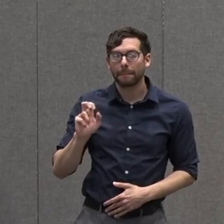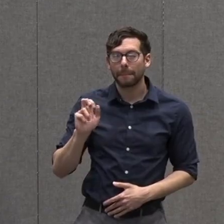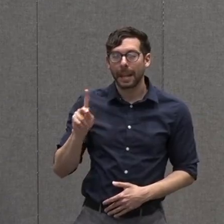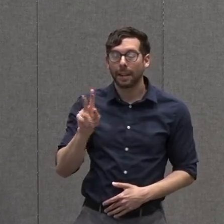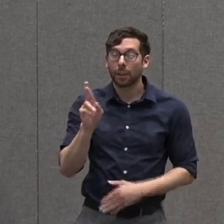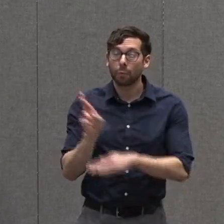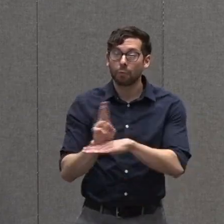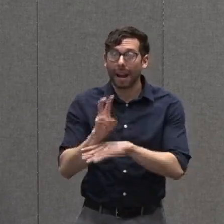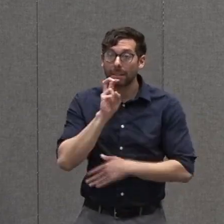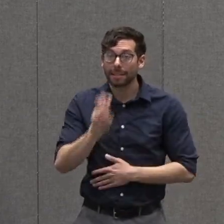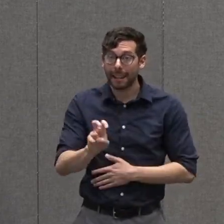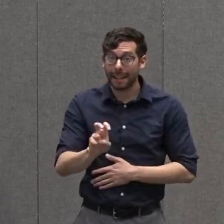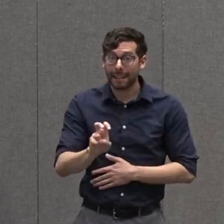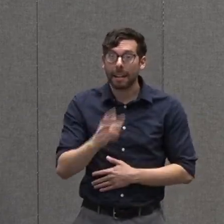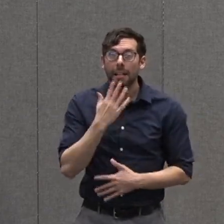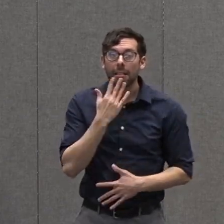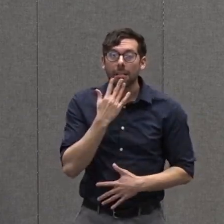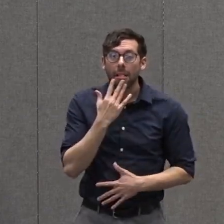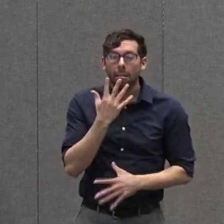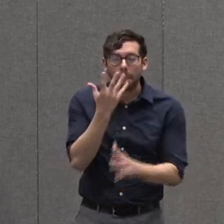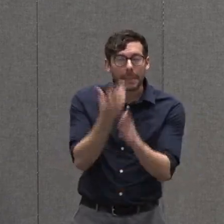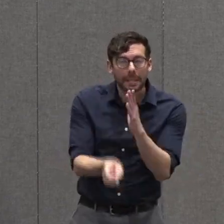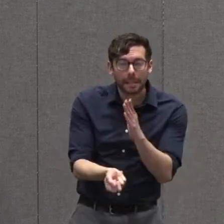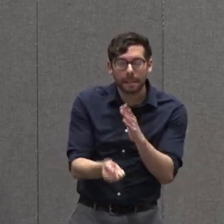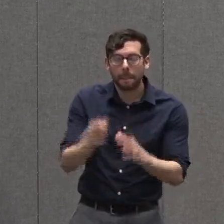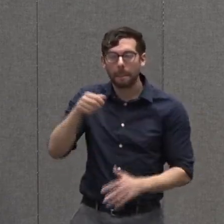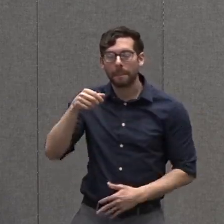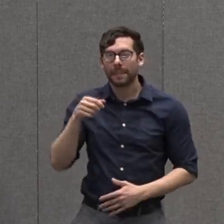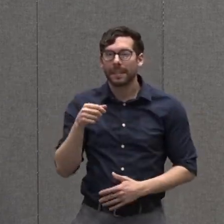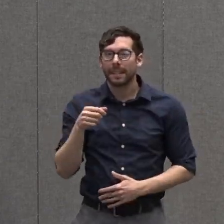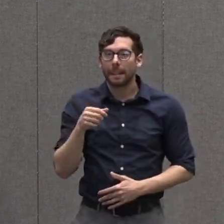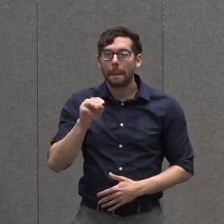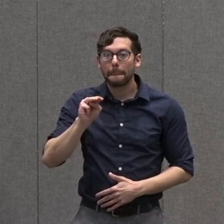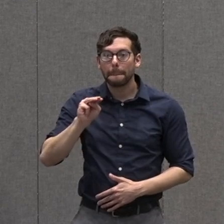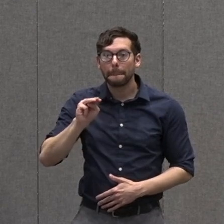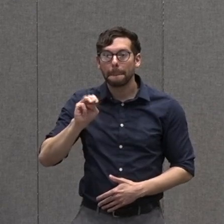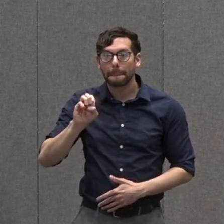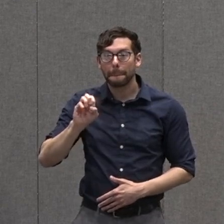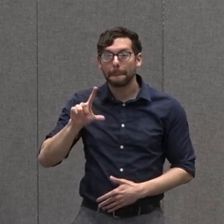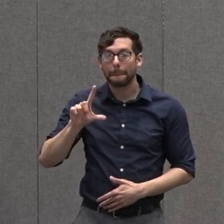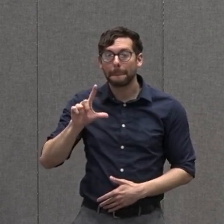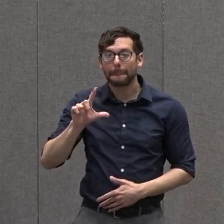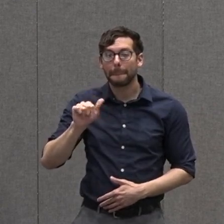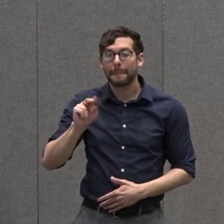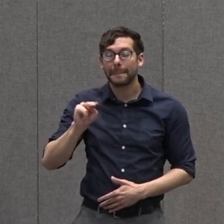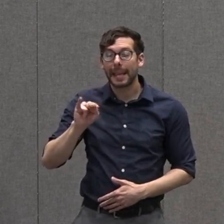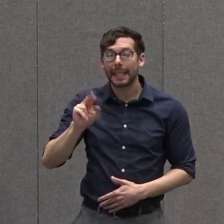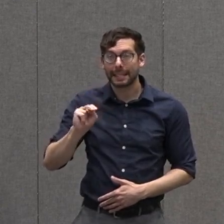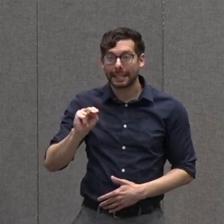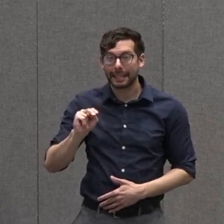So this snake is albino, or what we like say "amelanistic," without melanin.